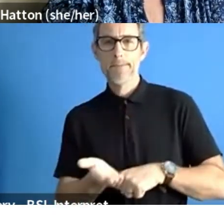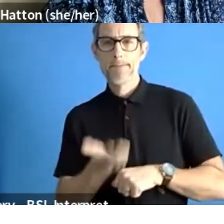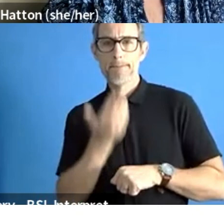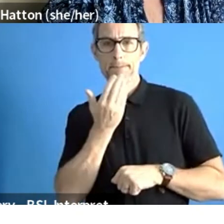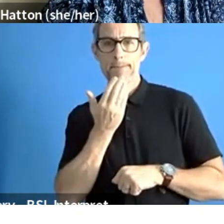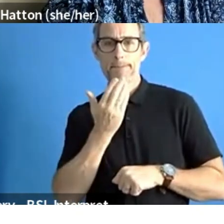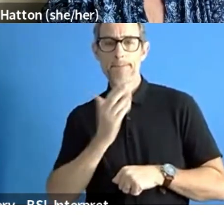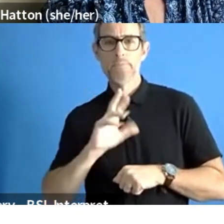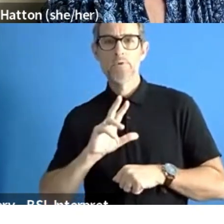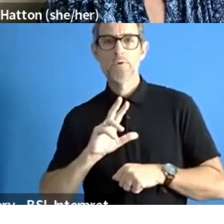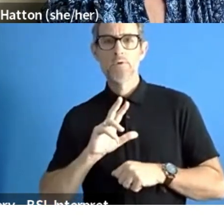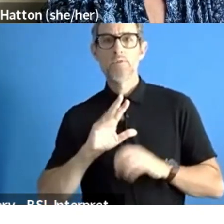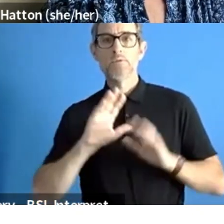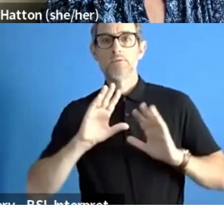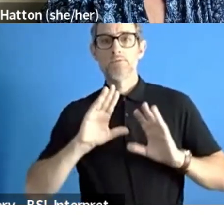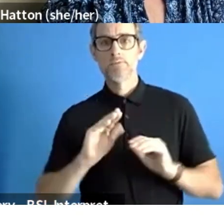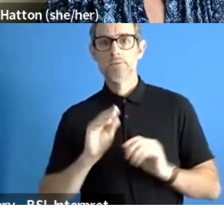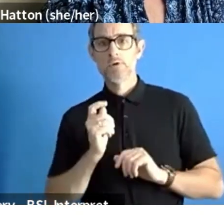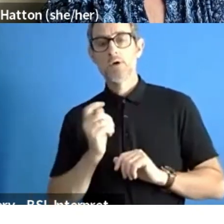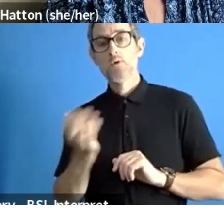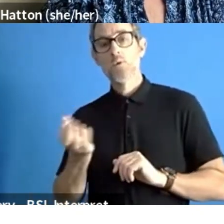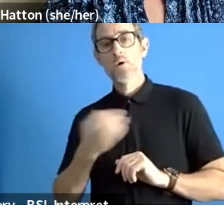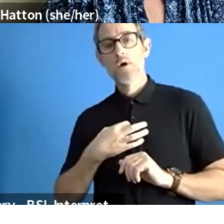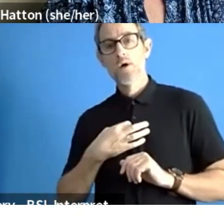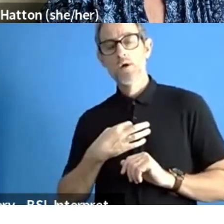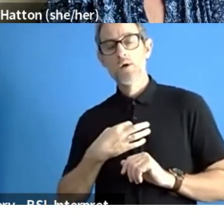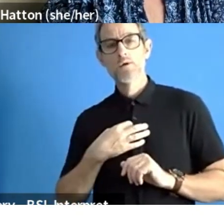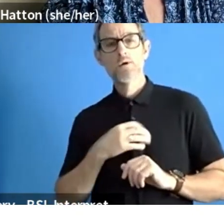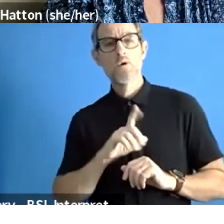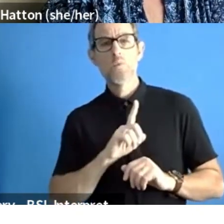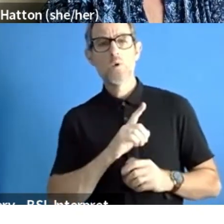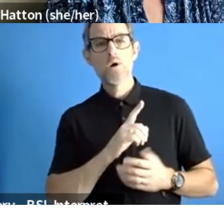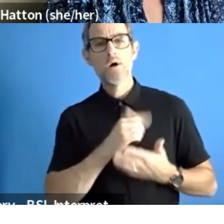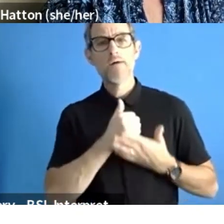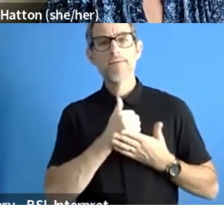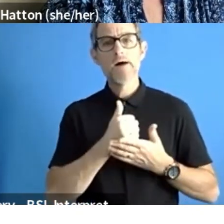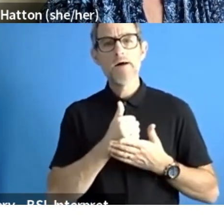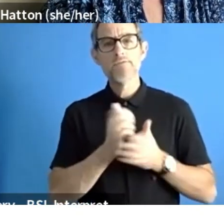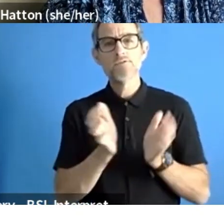our session, is what advice would you give to very small charities, three to